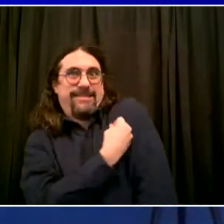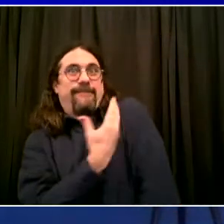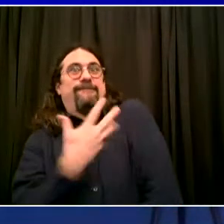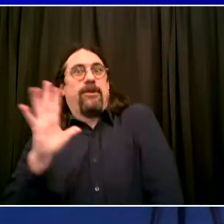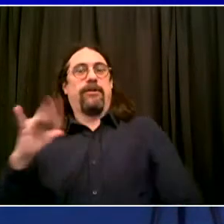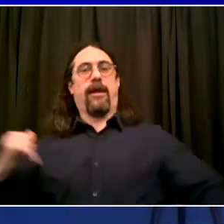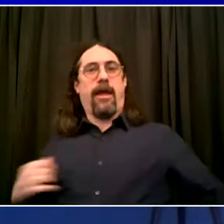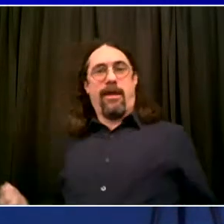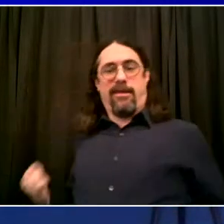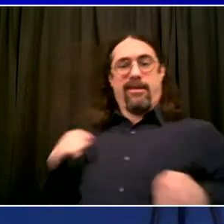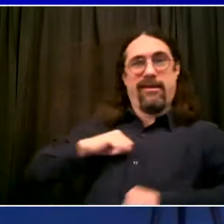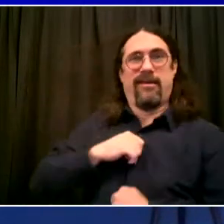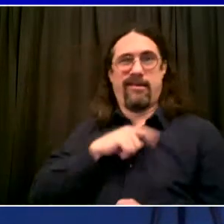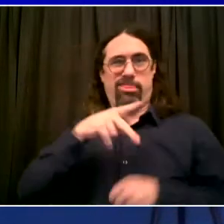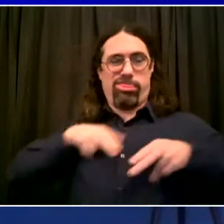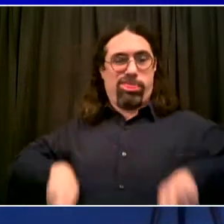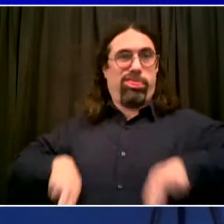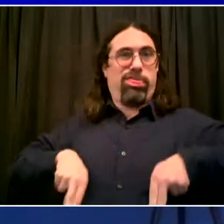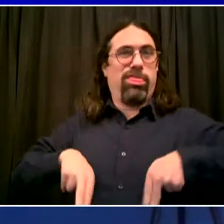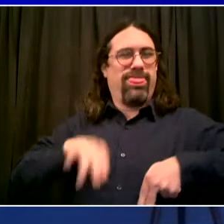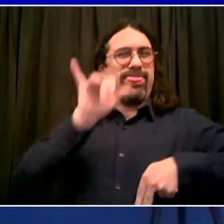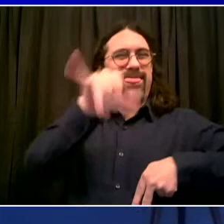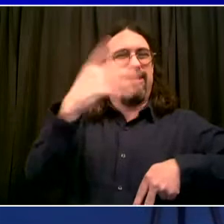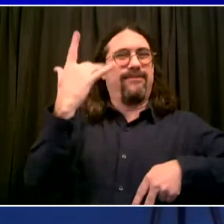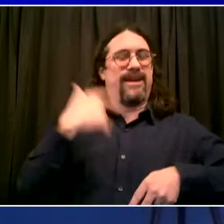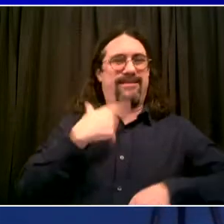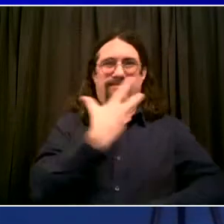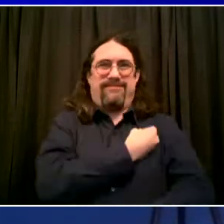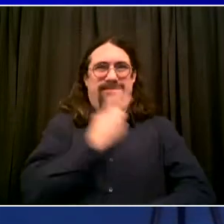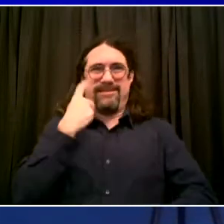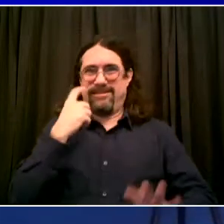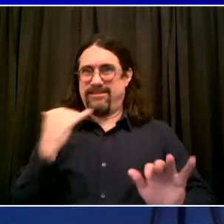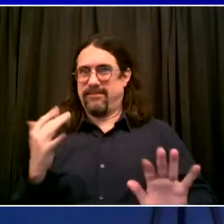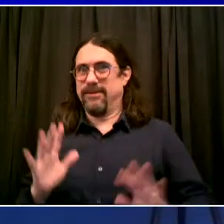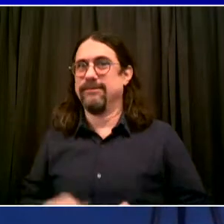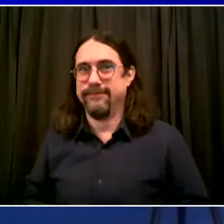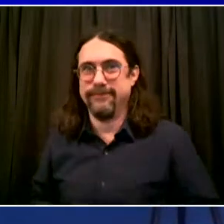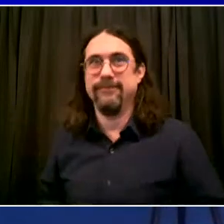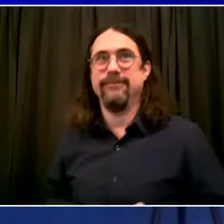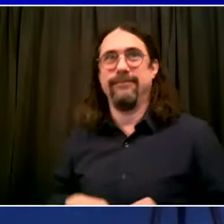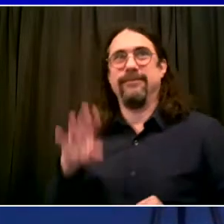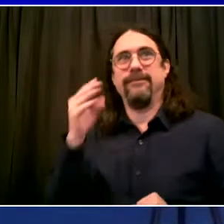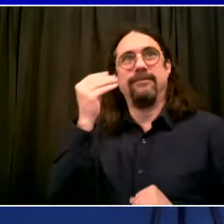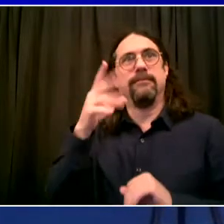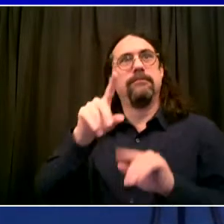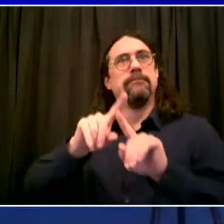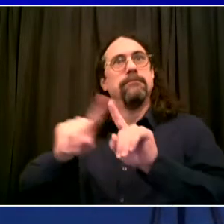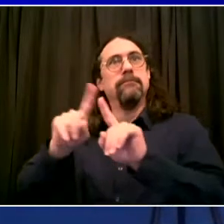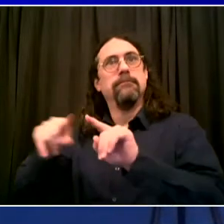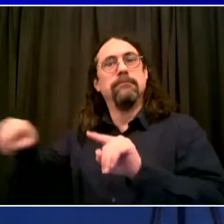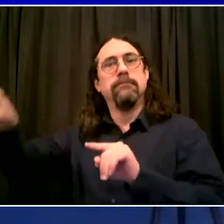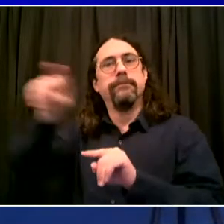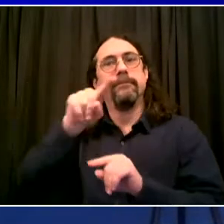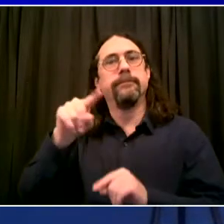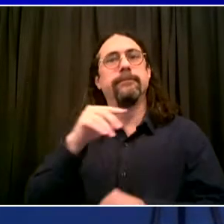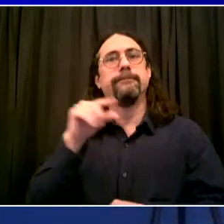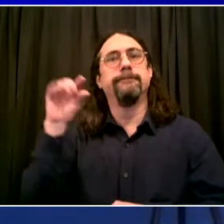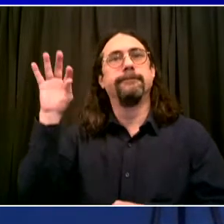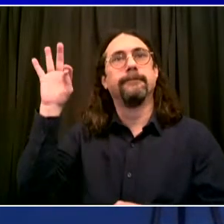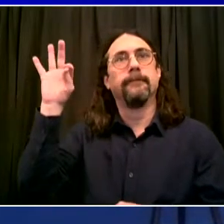FROM BEING